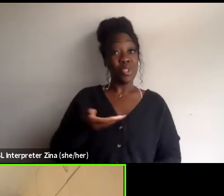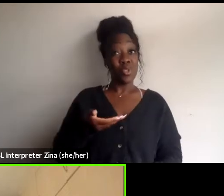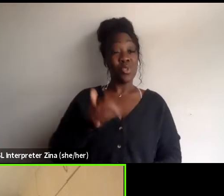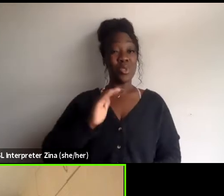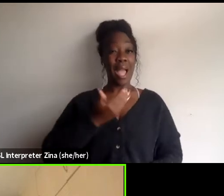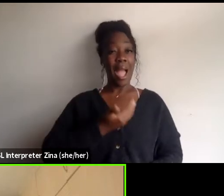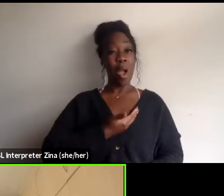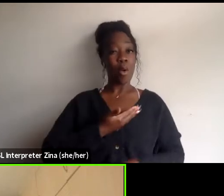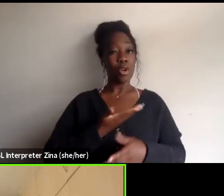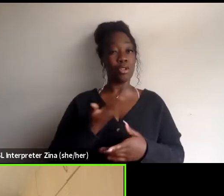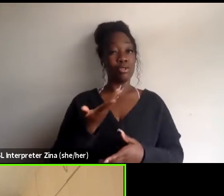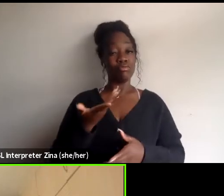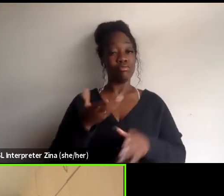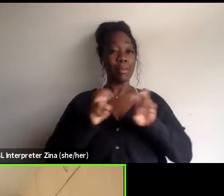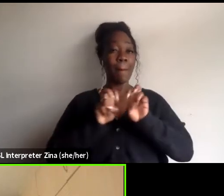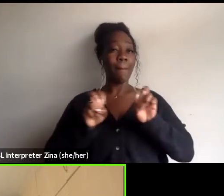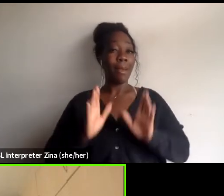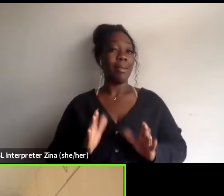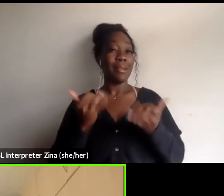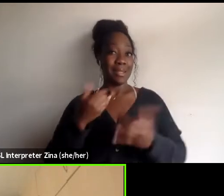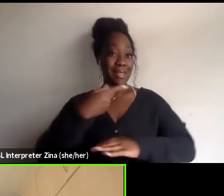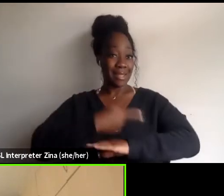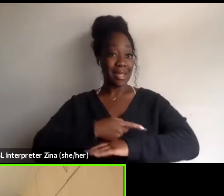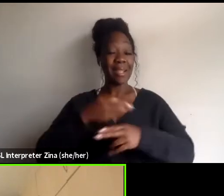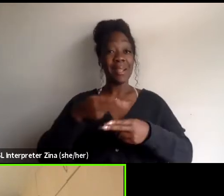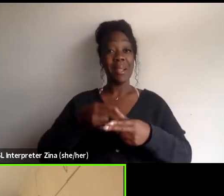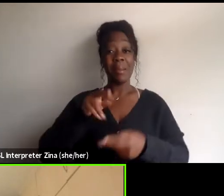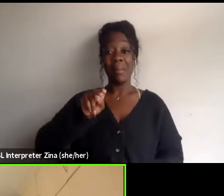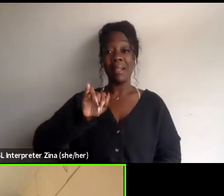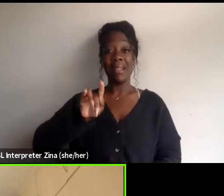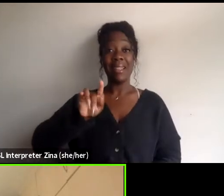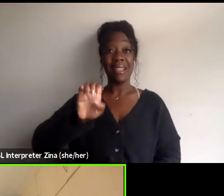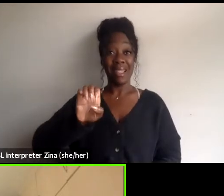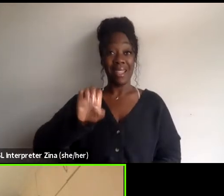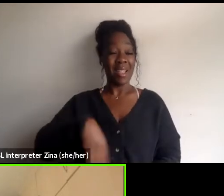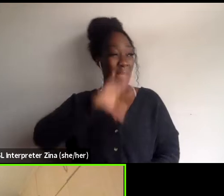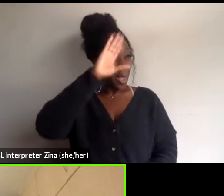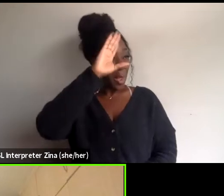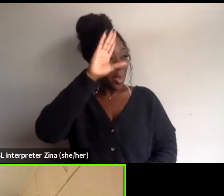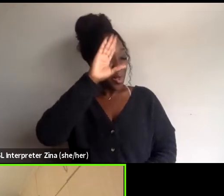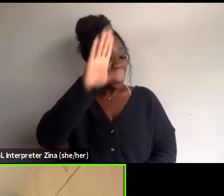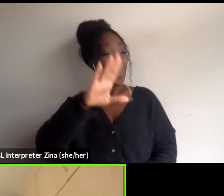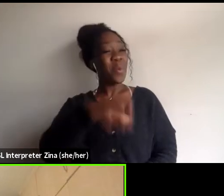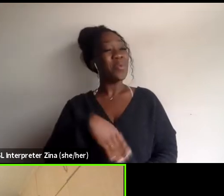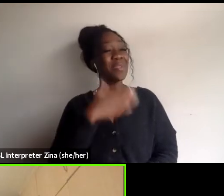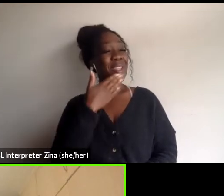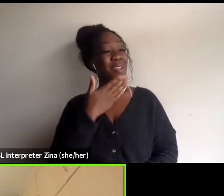Hi, Karishma, lovely to be here. Thank you so much for taking the time to speak with us today.